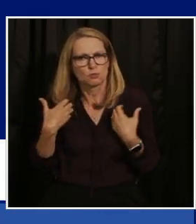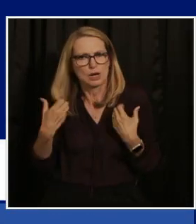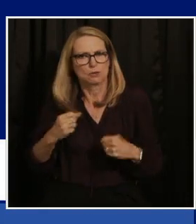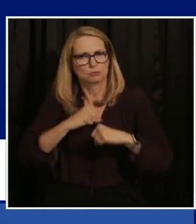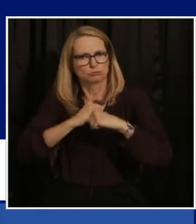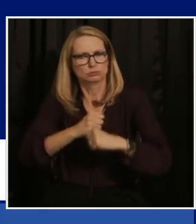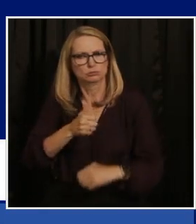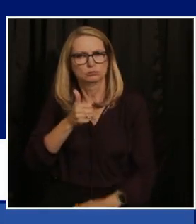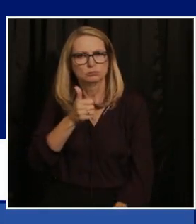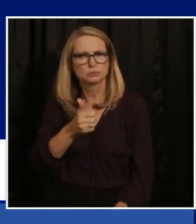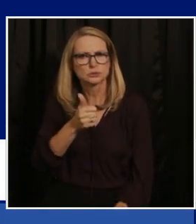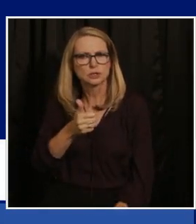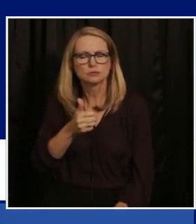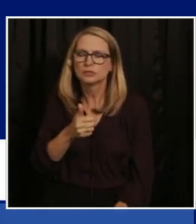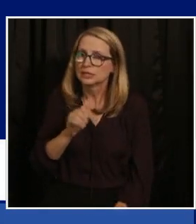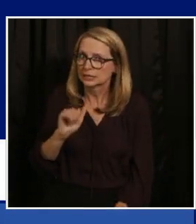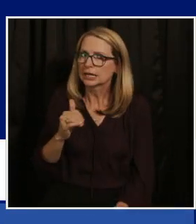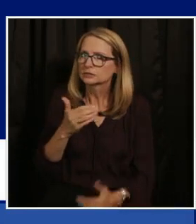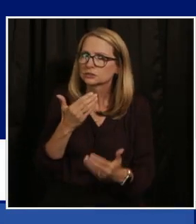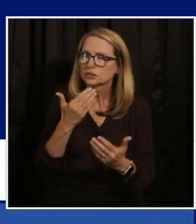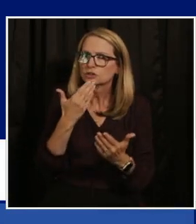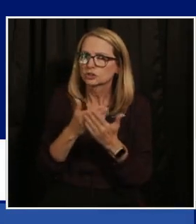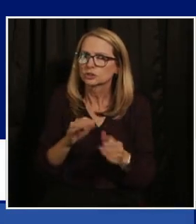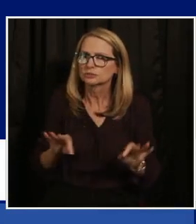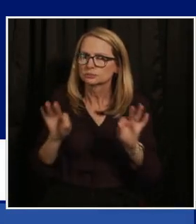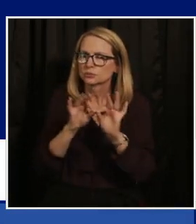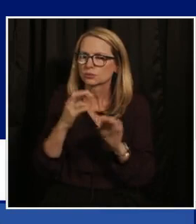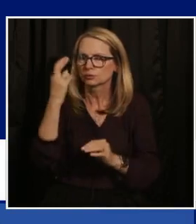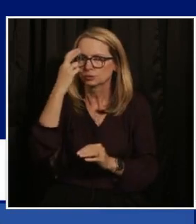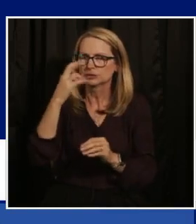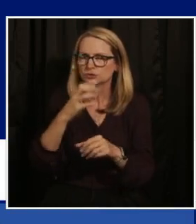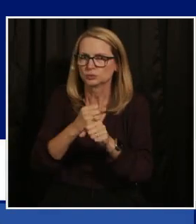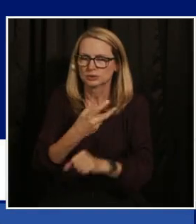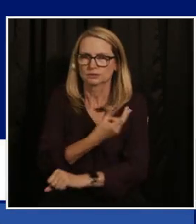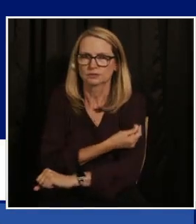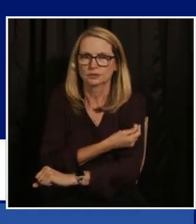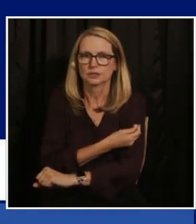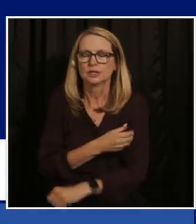should make the decision to get vaccinated there's 894 people vaccinated in our state